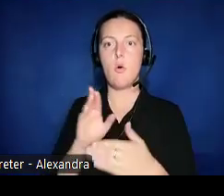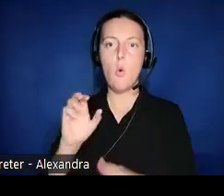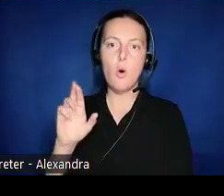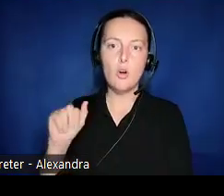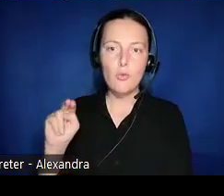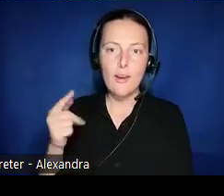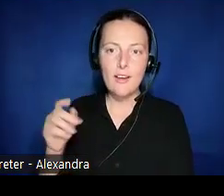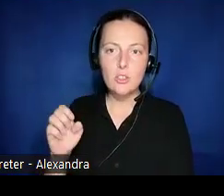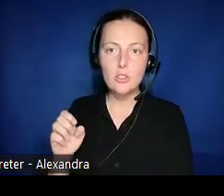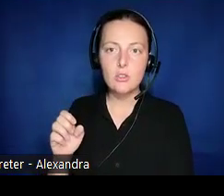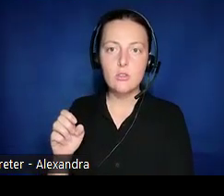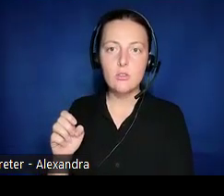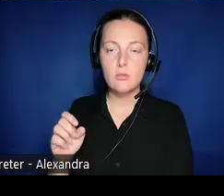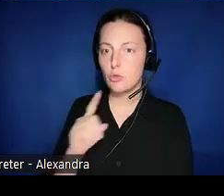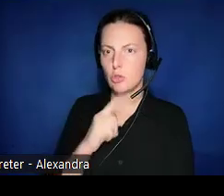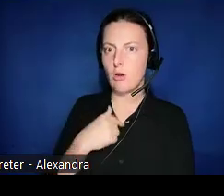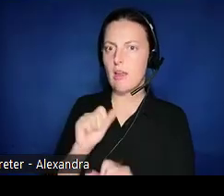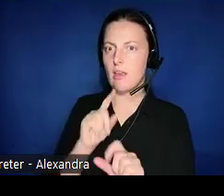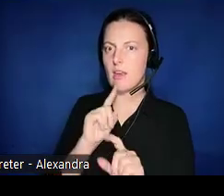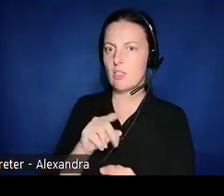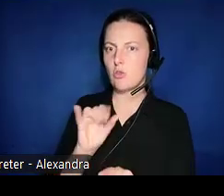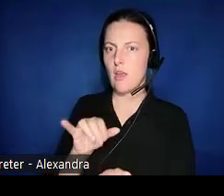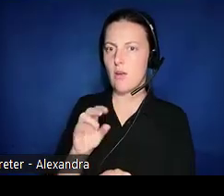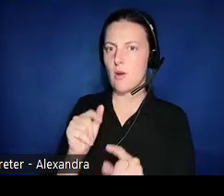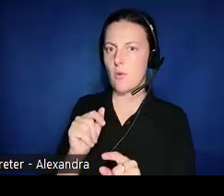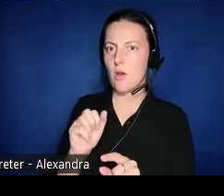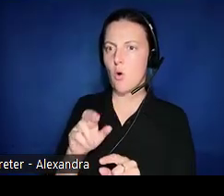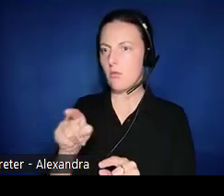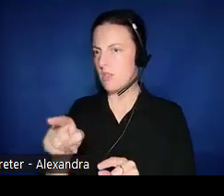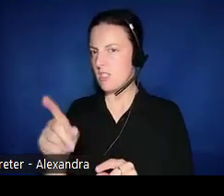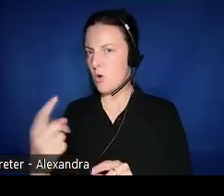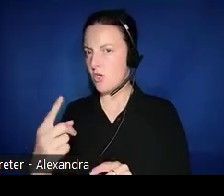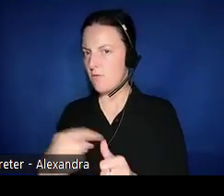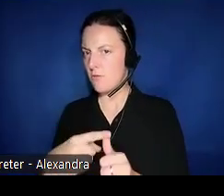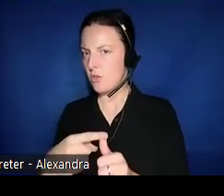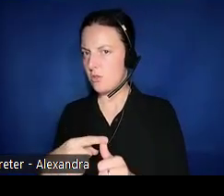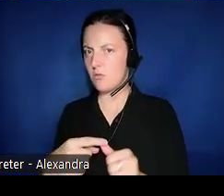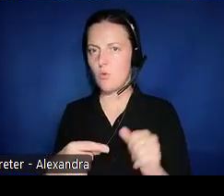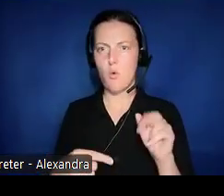up there. Do we want to do that one first or do you want the the mean median first? Okay. Yeah,